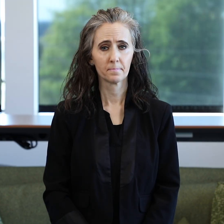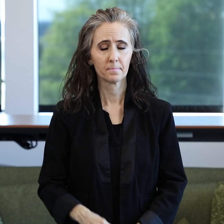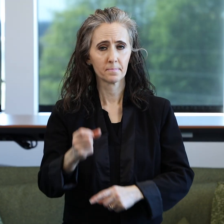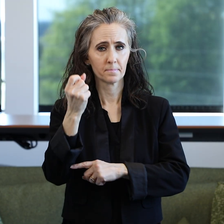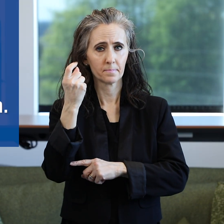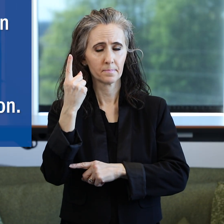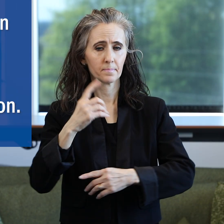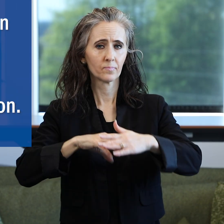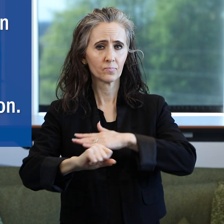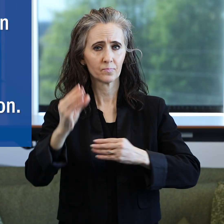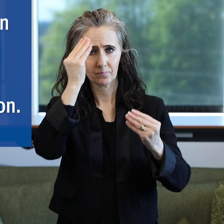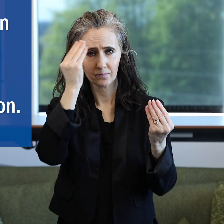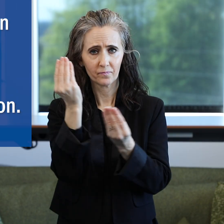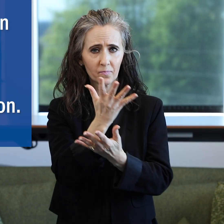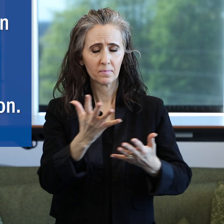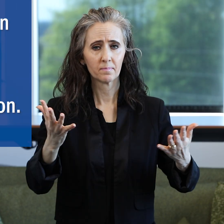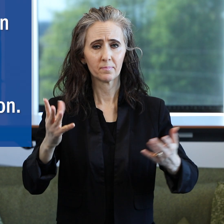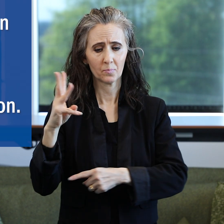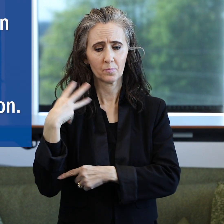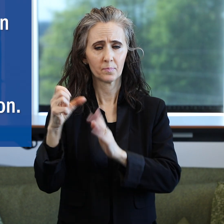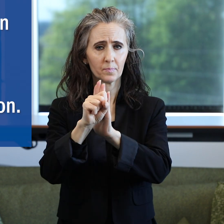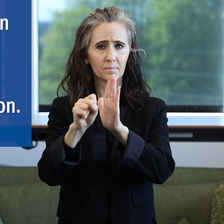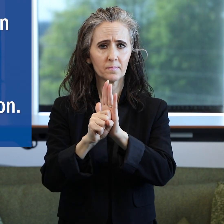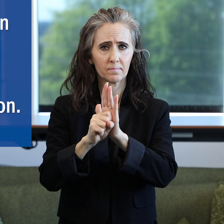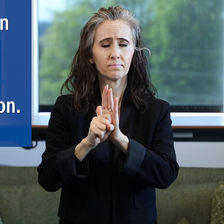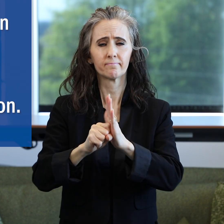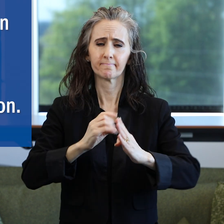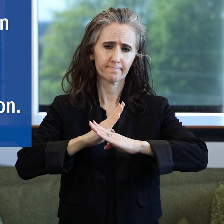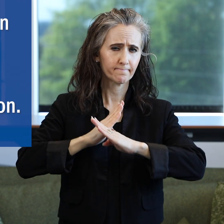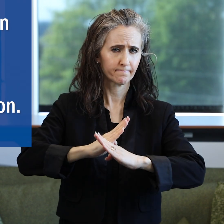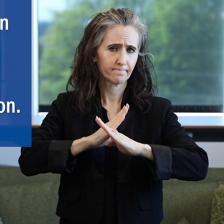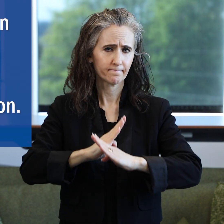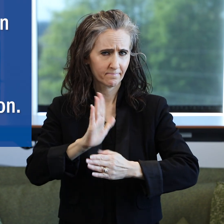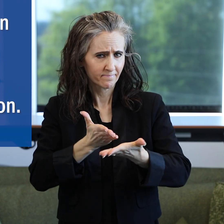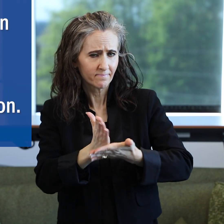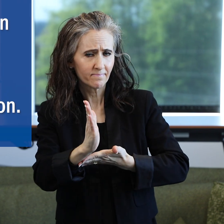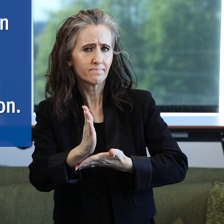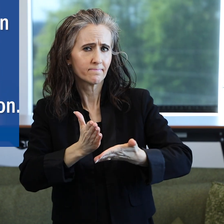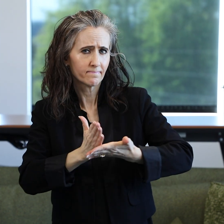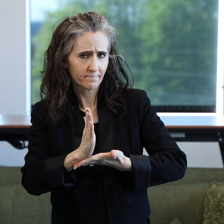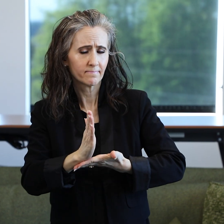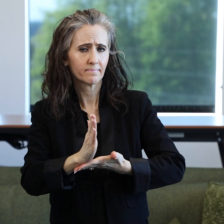Your abortion information is private in Washington. Washington protects your right to reproductive health, privacy.